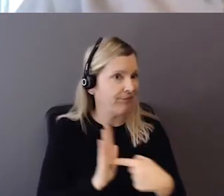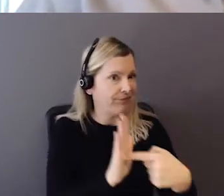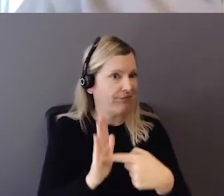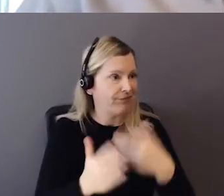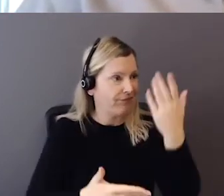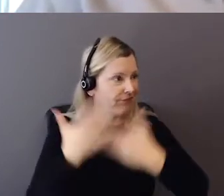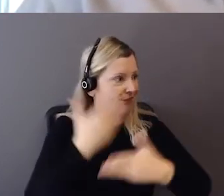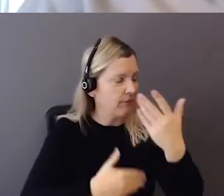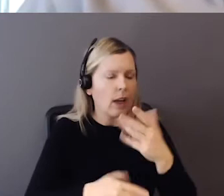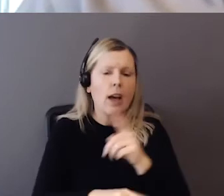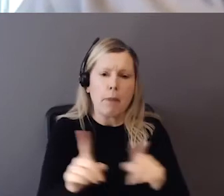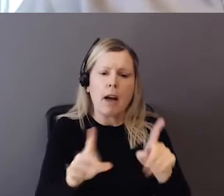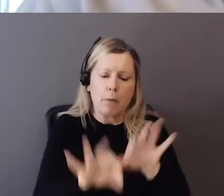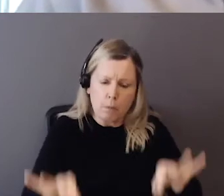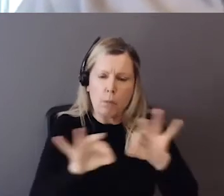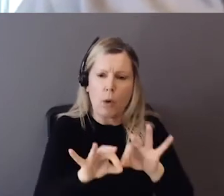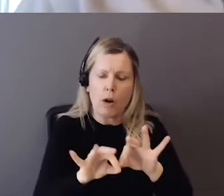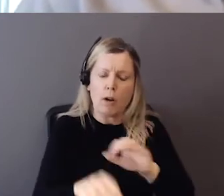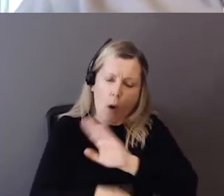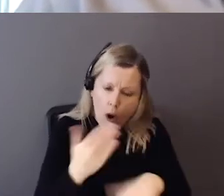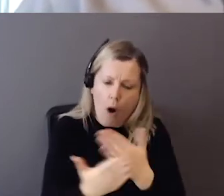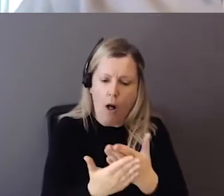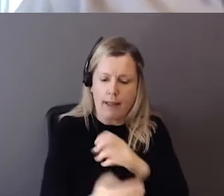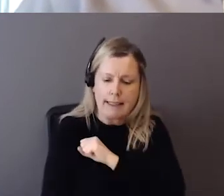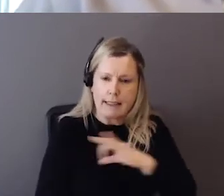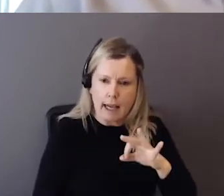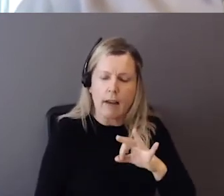do care and are interested in what they're doing. And I think anything